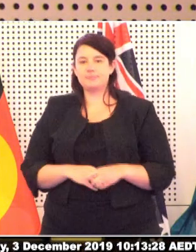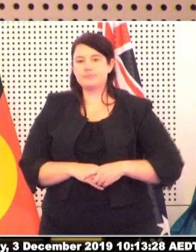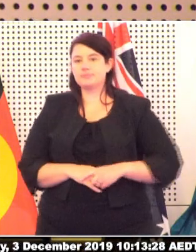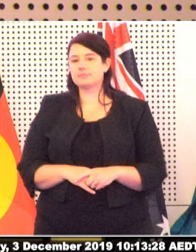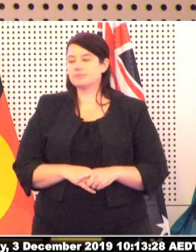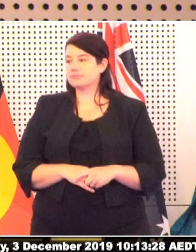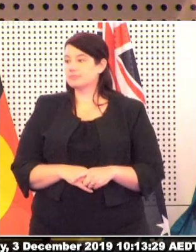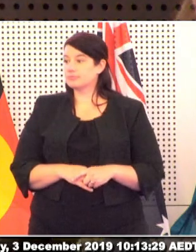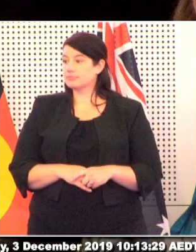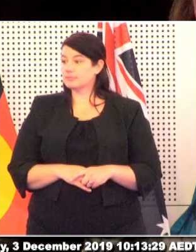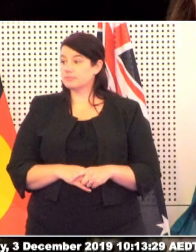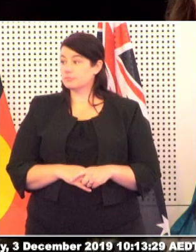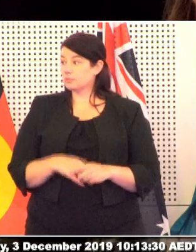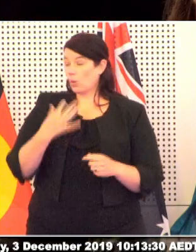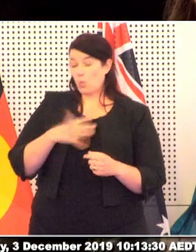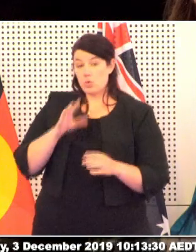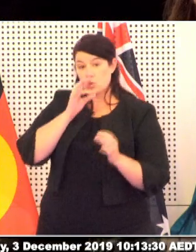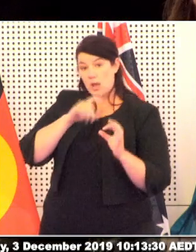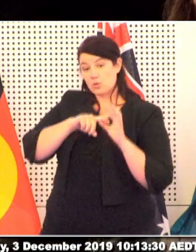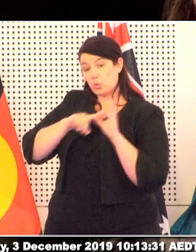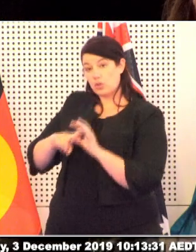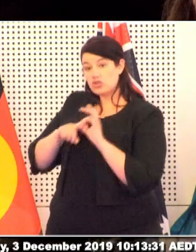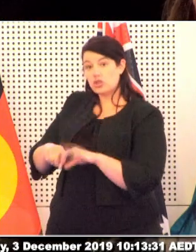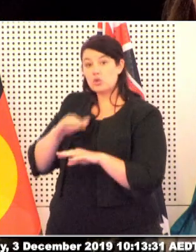I’d like to start by asking you some questions about the process of